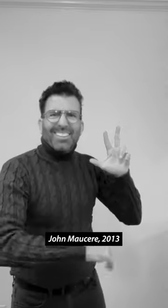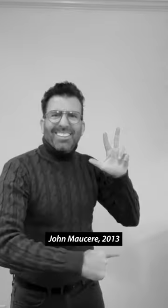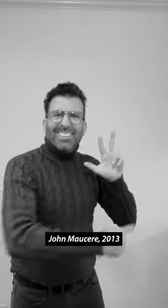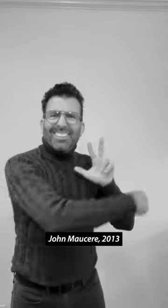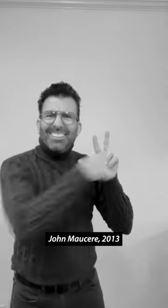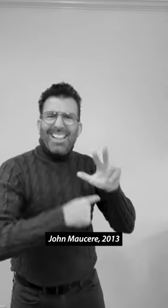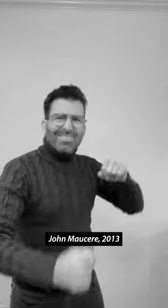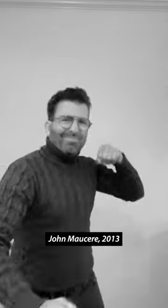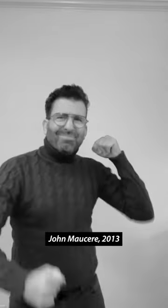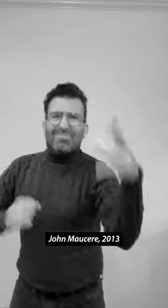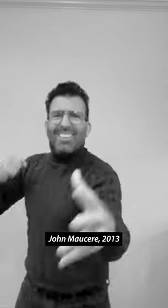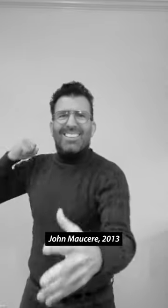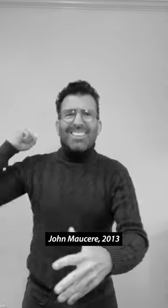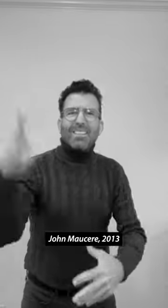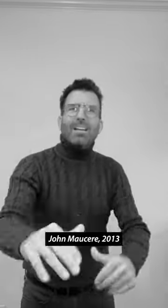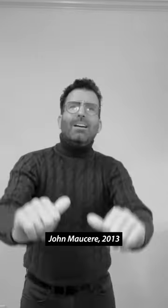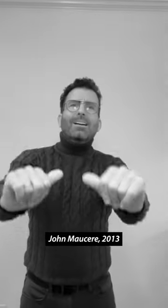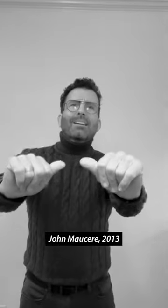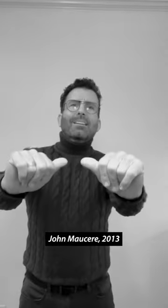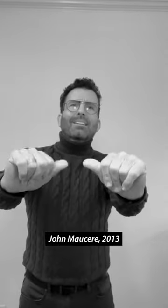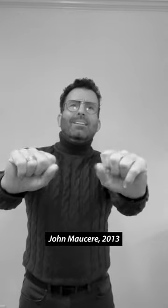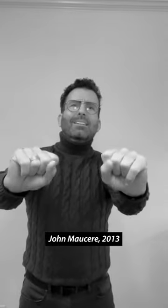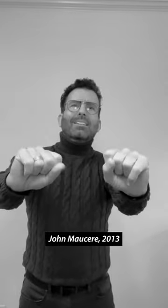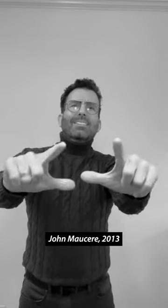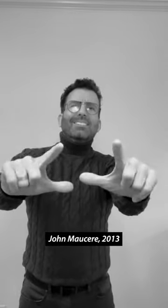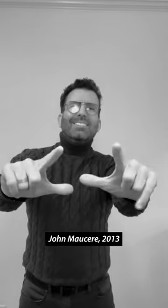in our language, ASL!